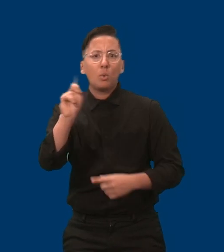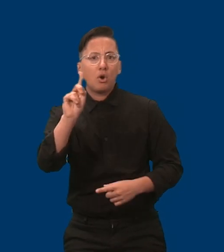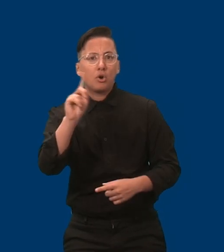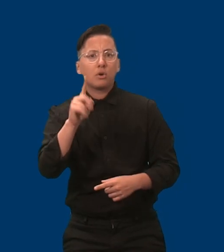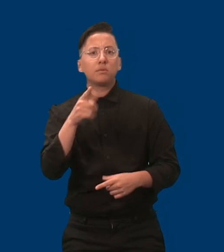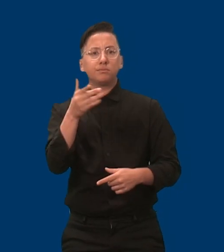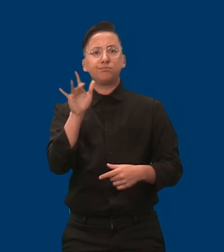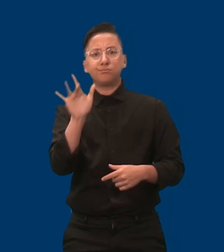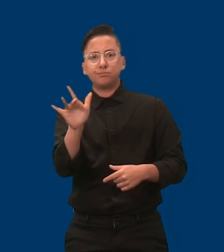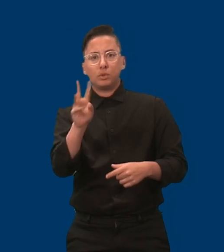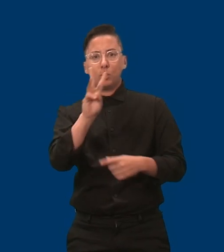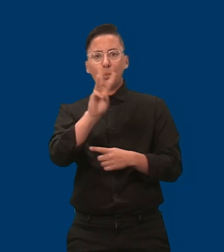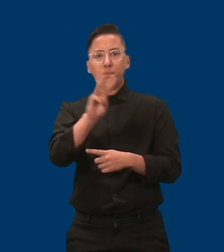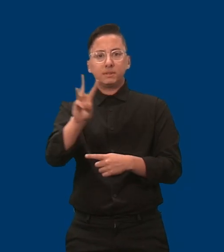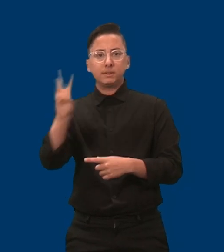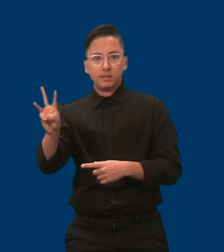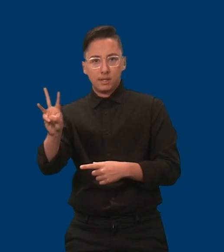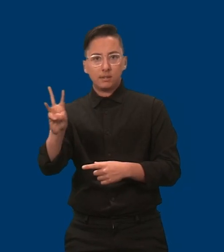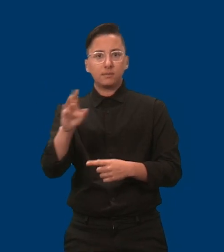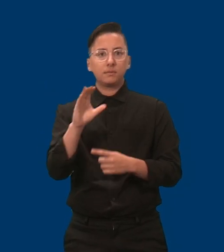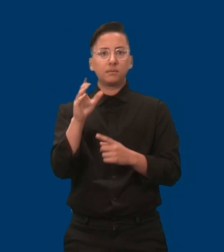To view the live captions in Zoom,